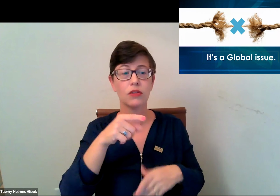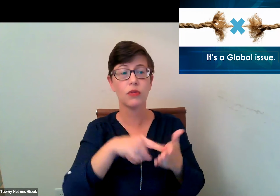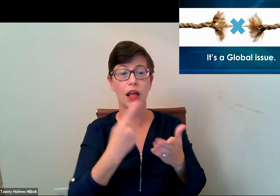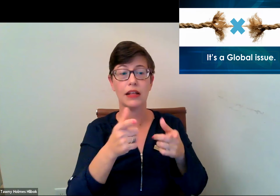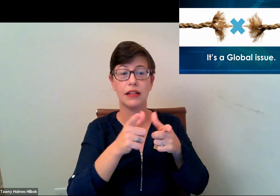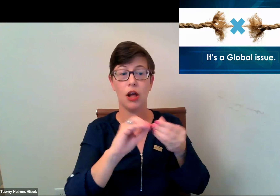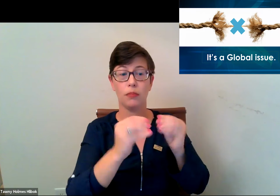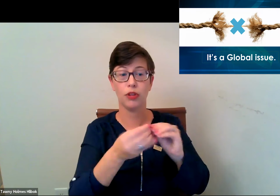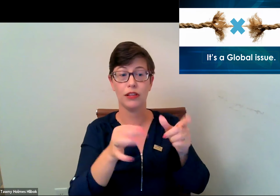Who noted.